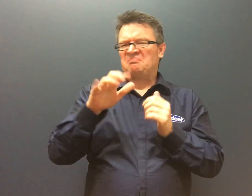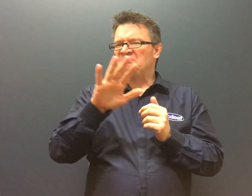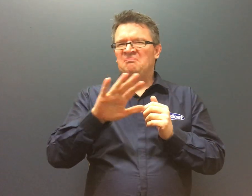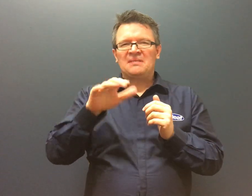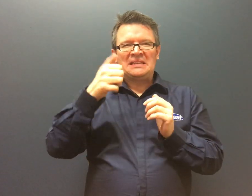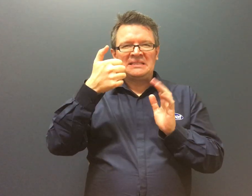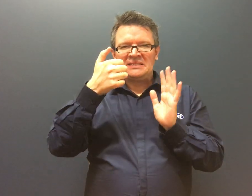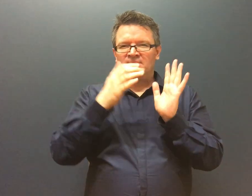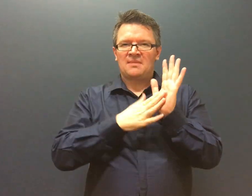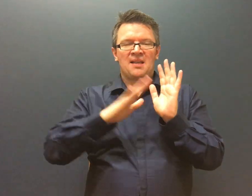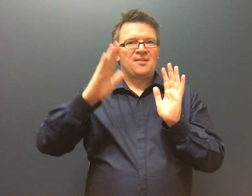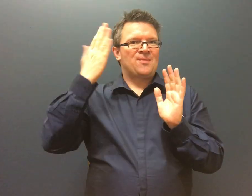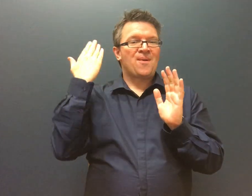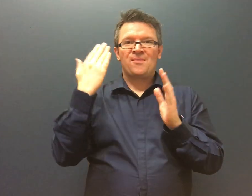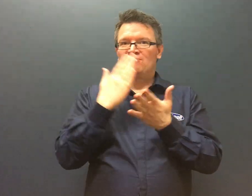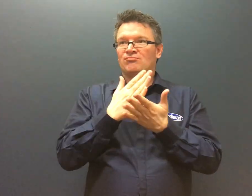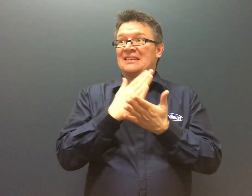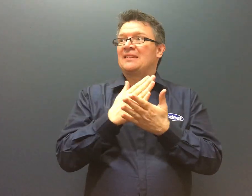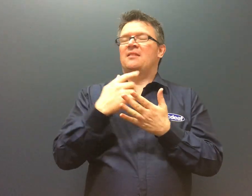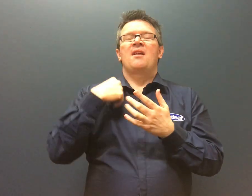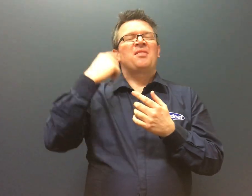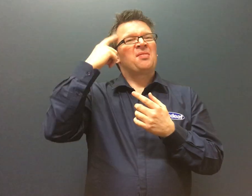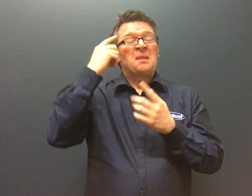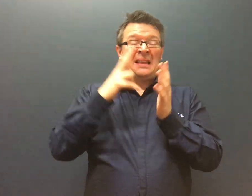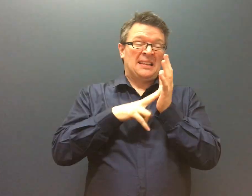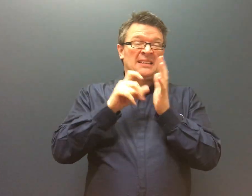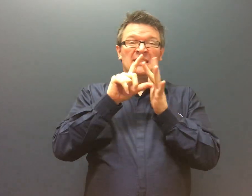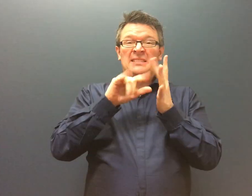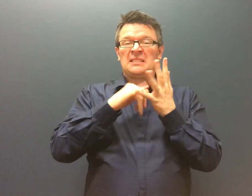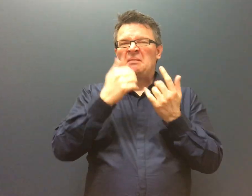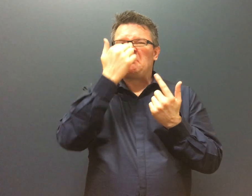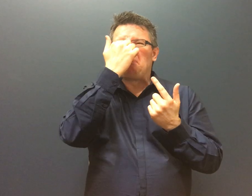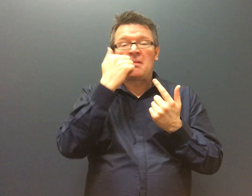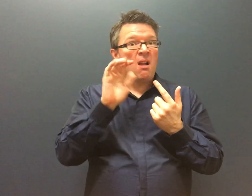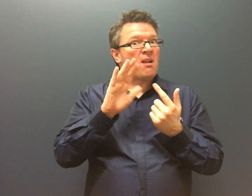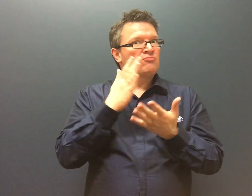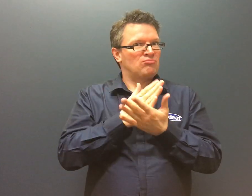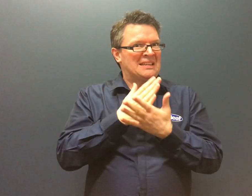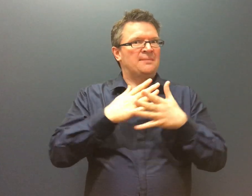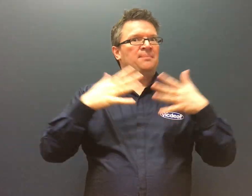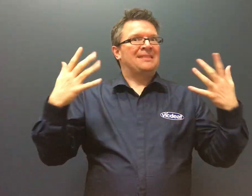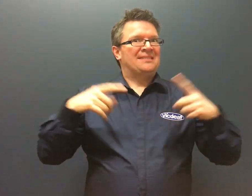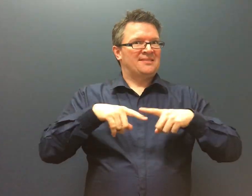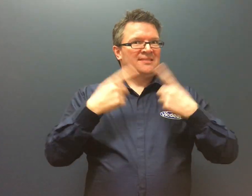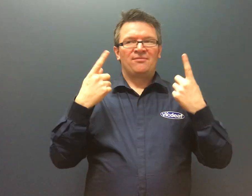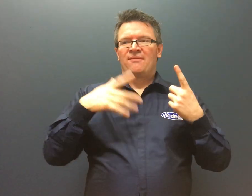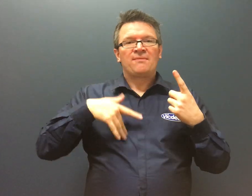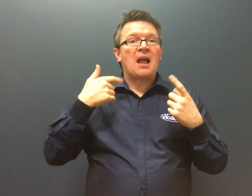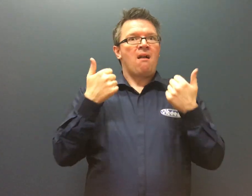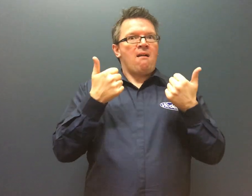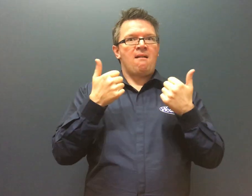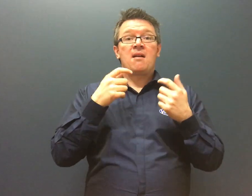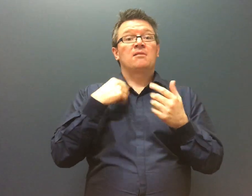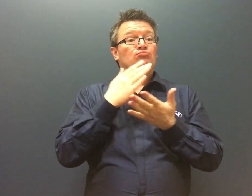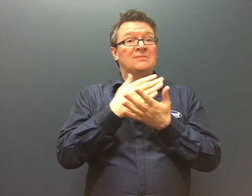I originally thought the NDIS would only provide a small benefit to improving my life but I am pleased to say that I was wrong, as it has made a significant difference to my life.